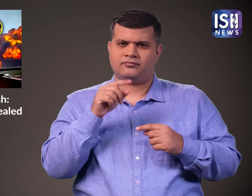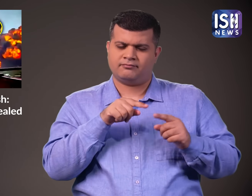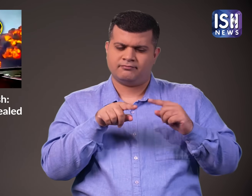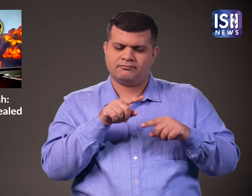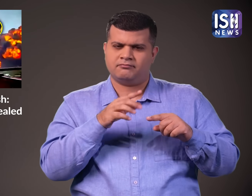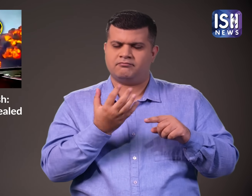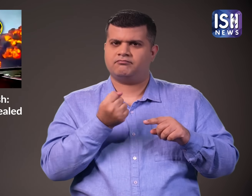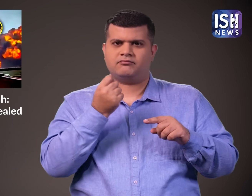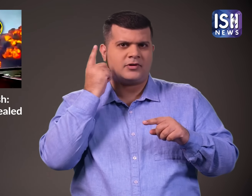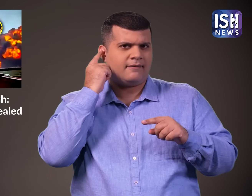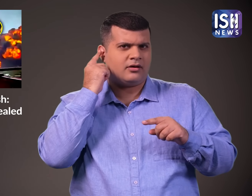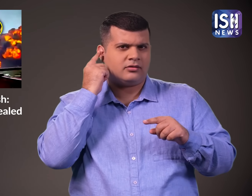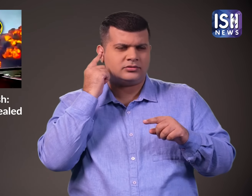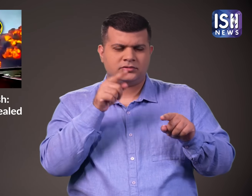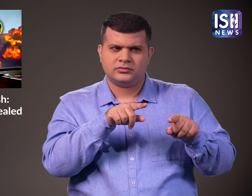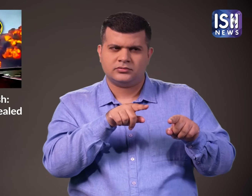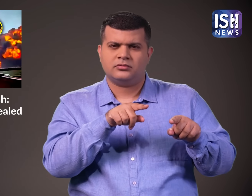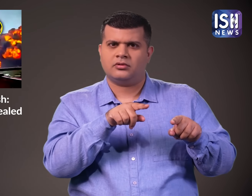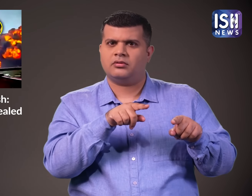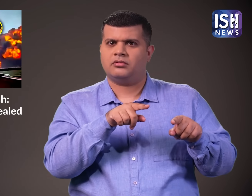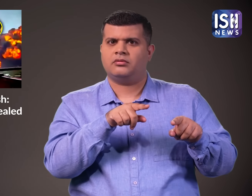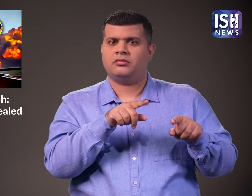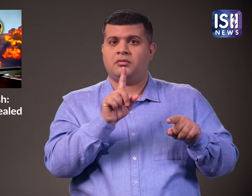Through the black box, investigators found a voice recording.